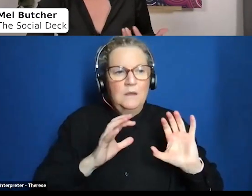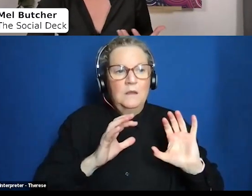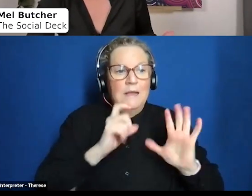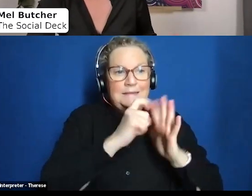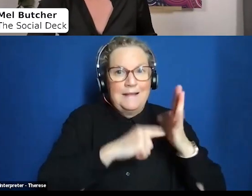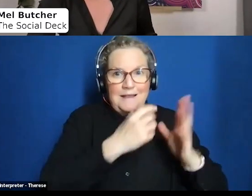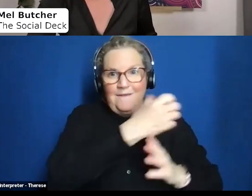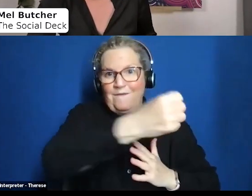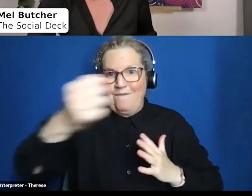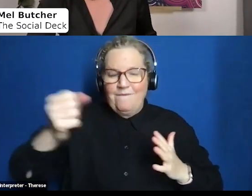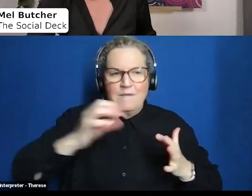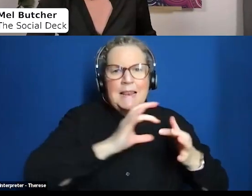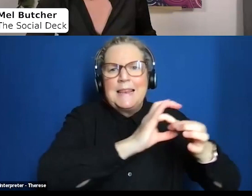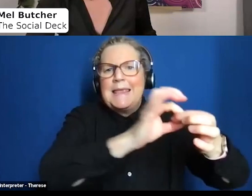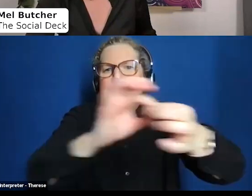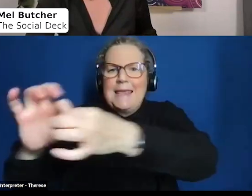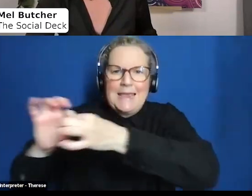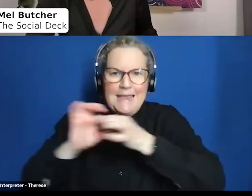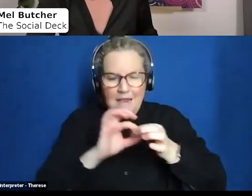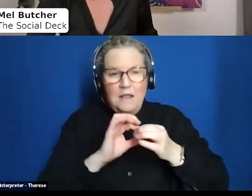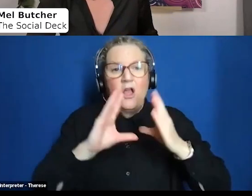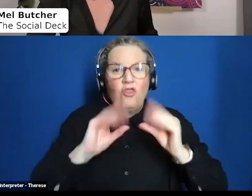can be understood?